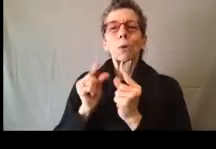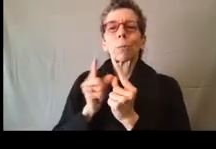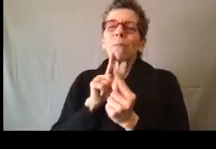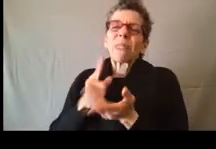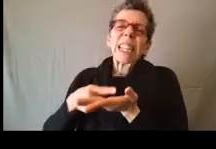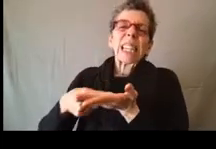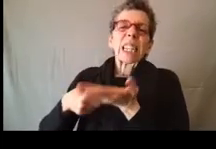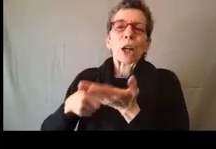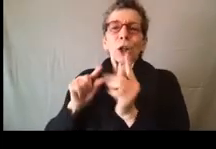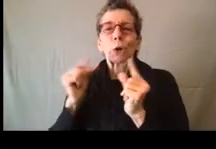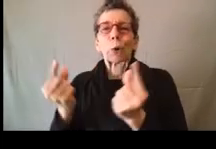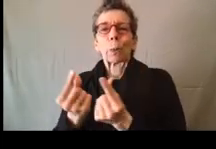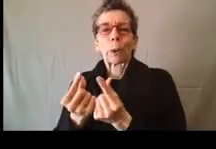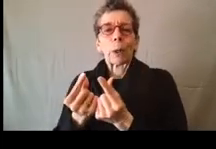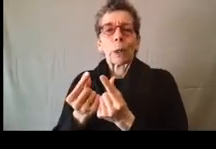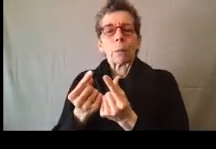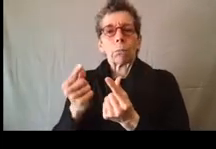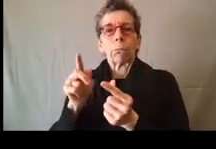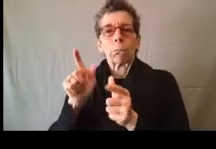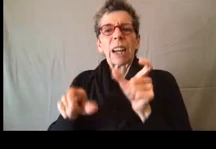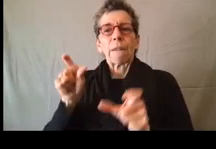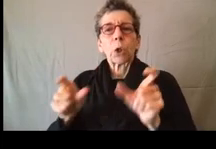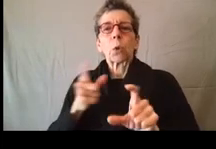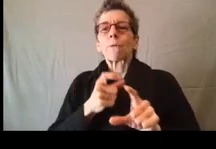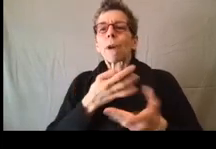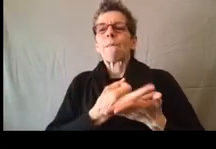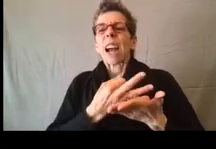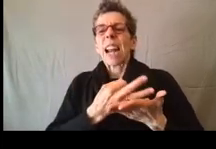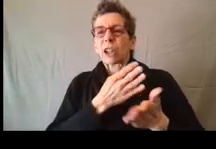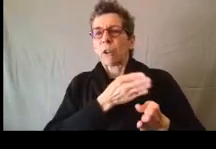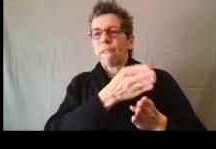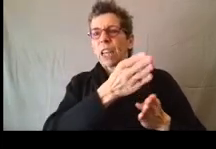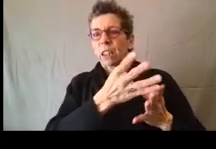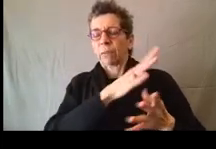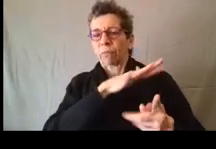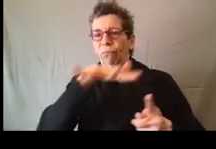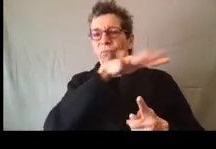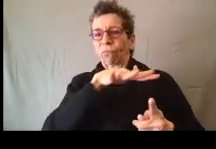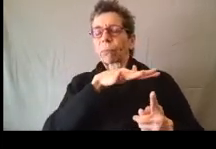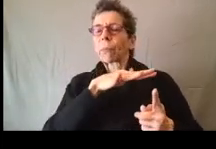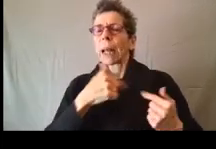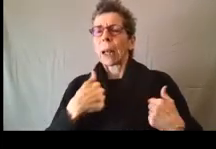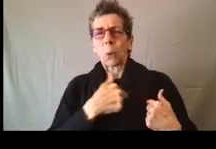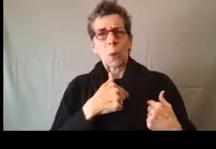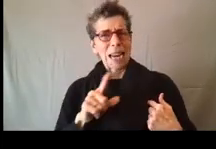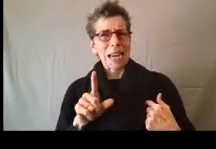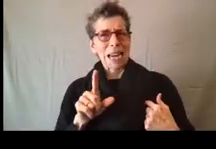with individuals from the financial industry in the region. And we asked them questions